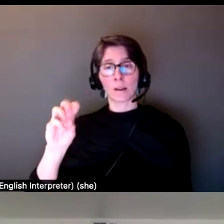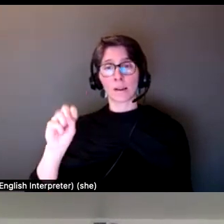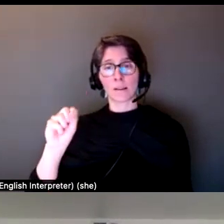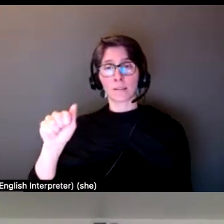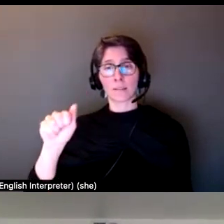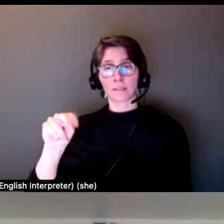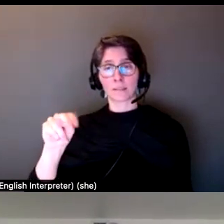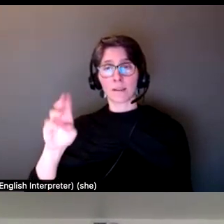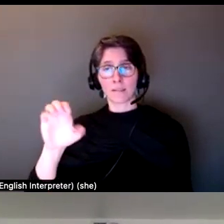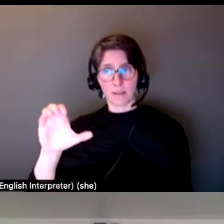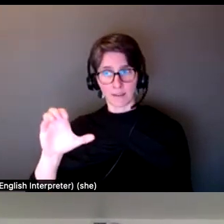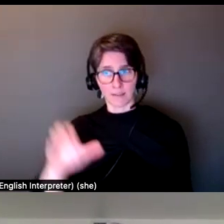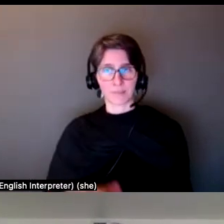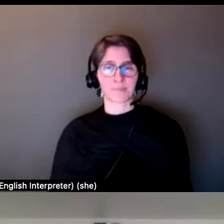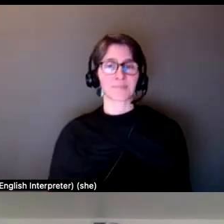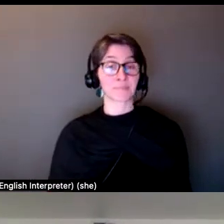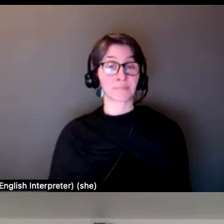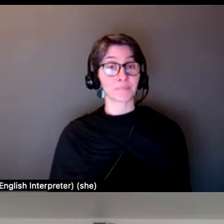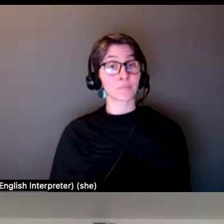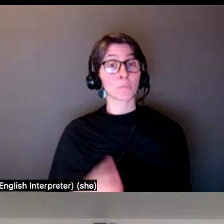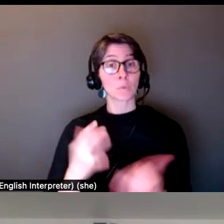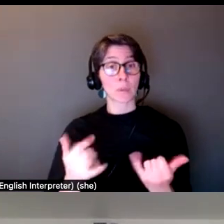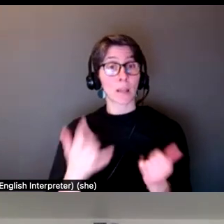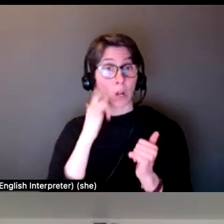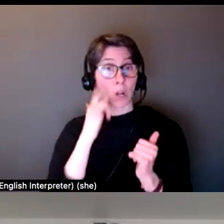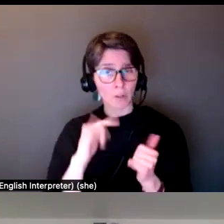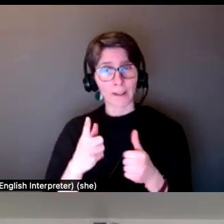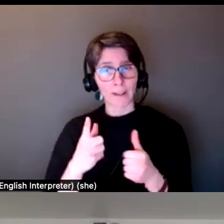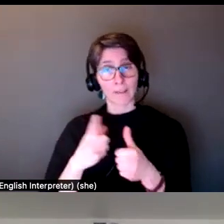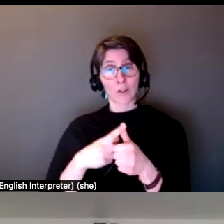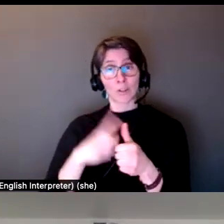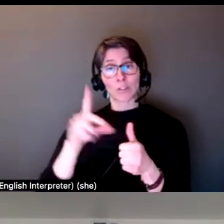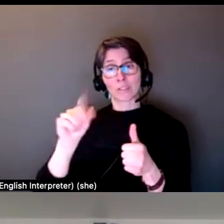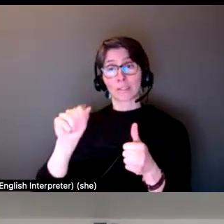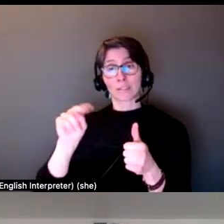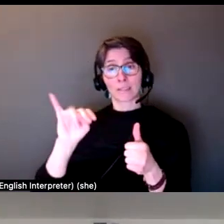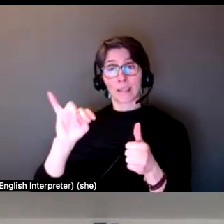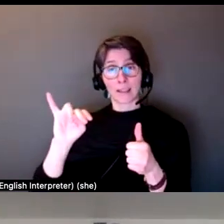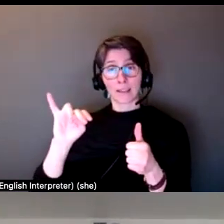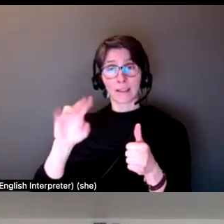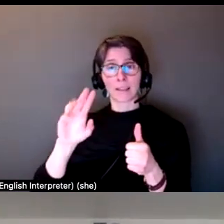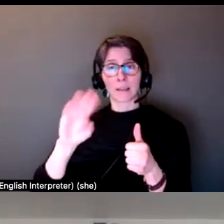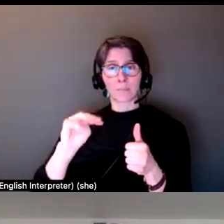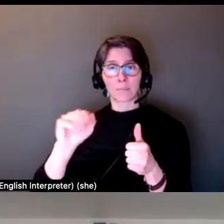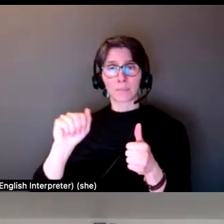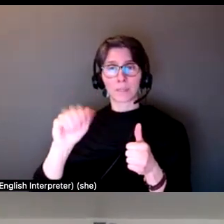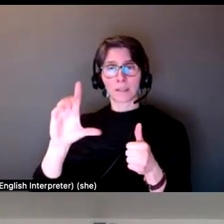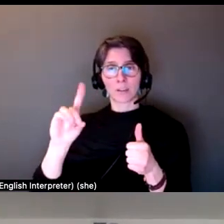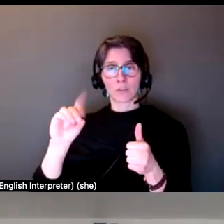First, Dani MacDonald, Research & Communications Manager at the Association of Canadian Publishers,